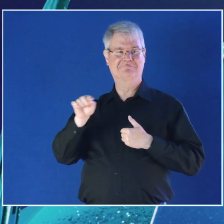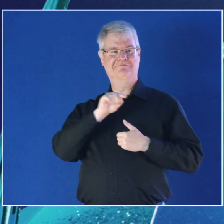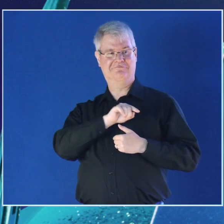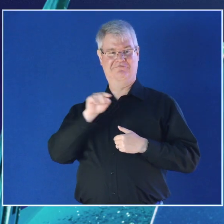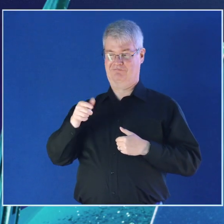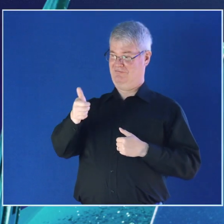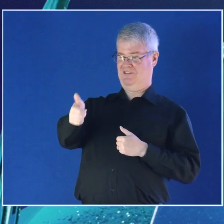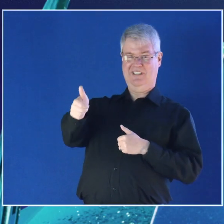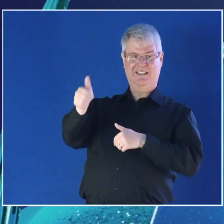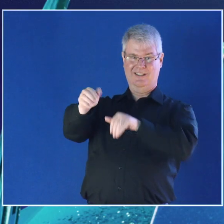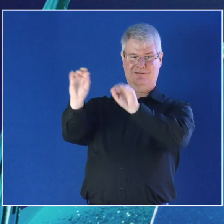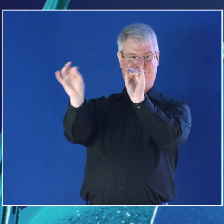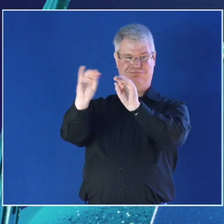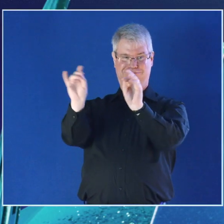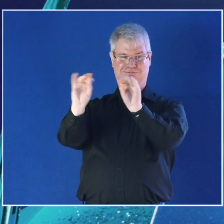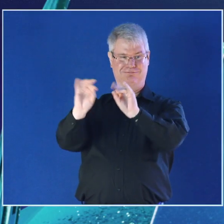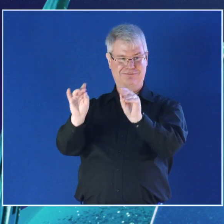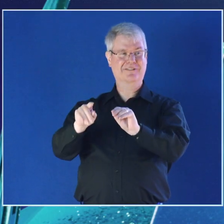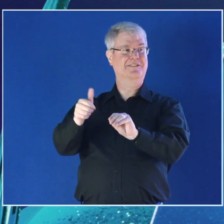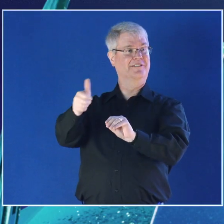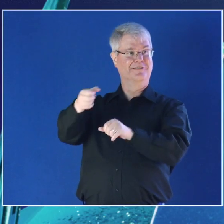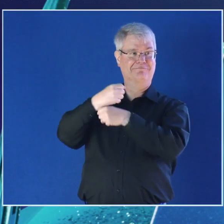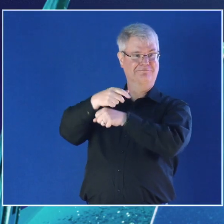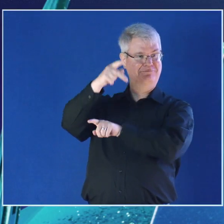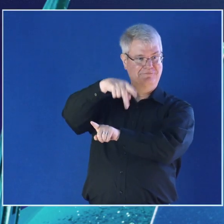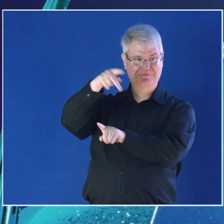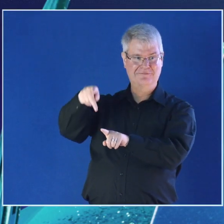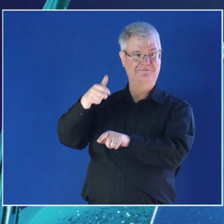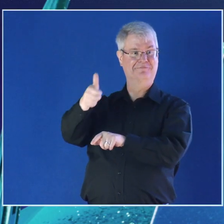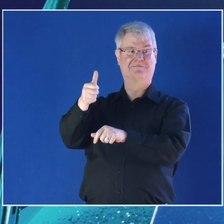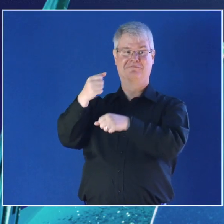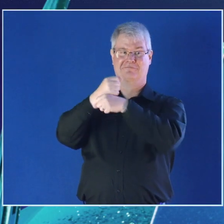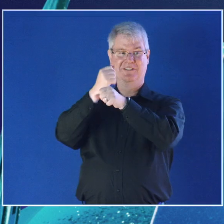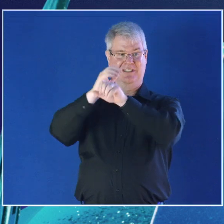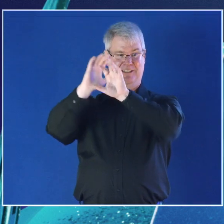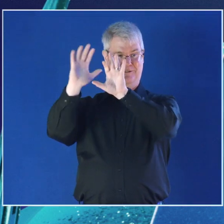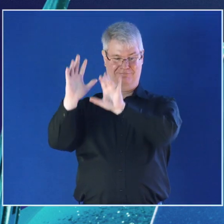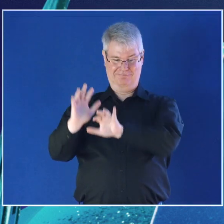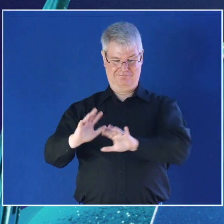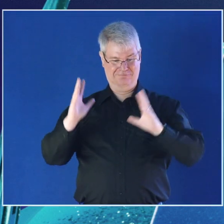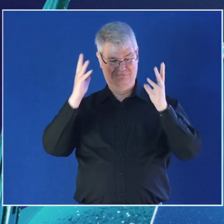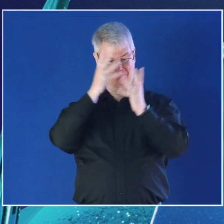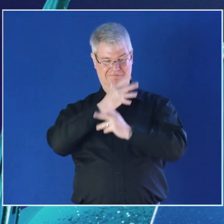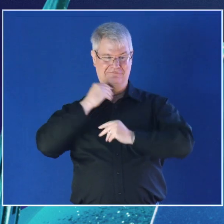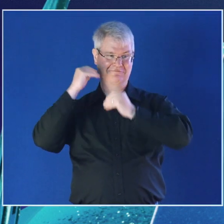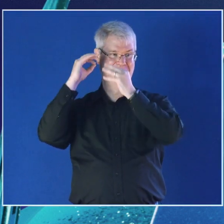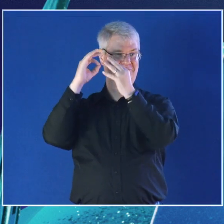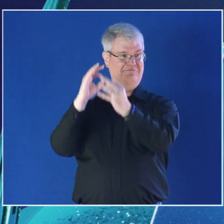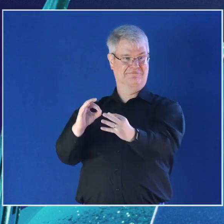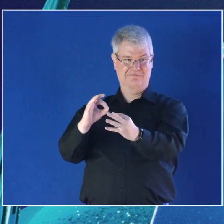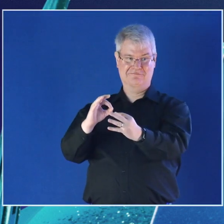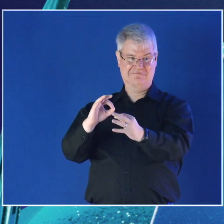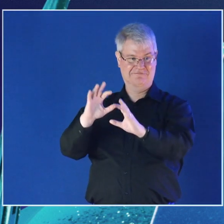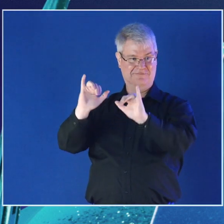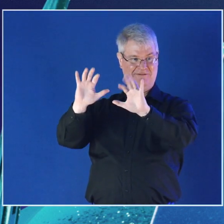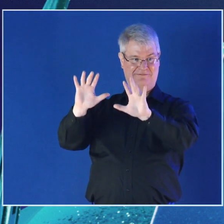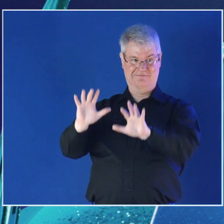creating a PowerPoint, and a wonderful email. What people didn't see throughout my career,